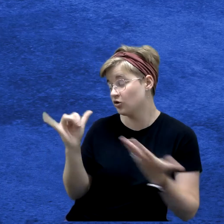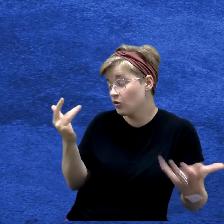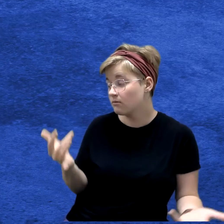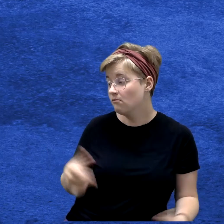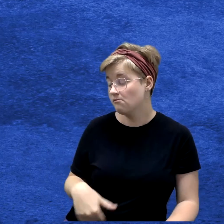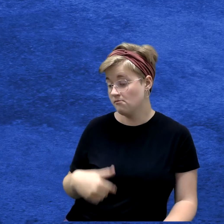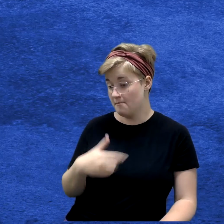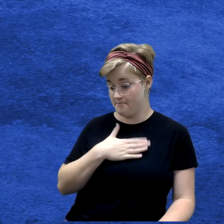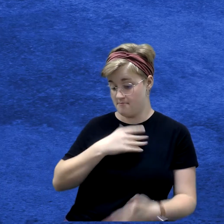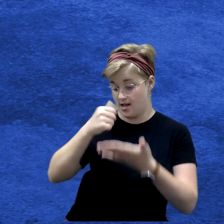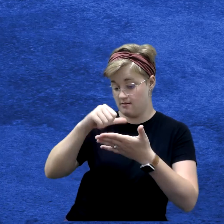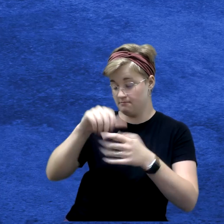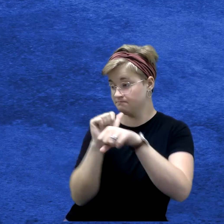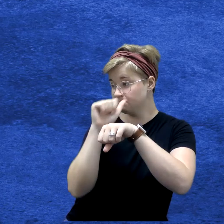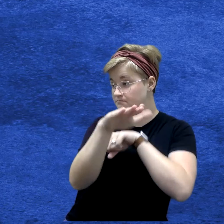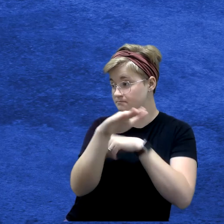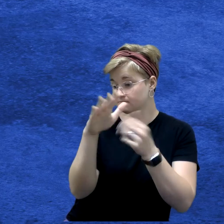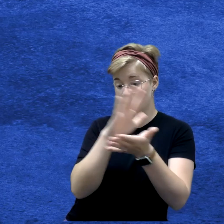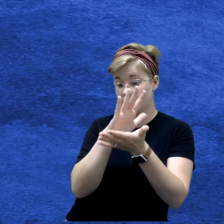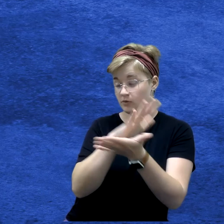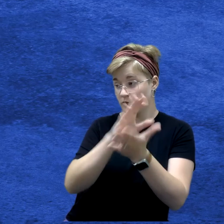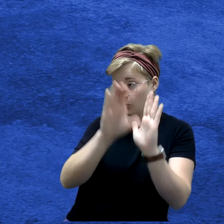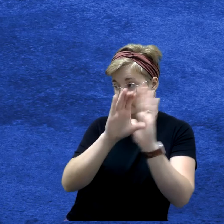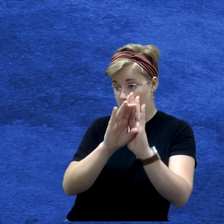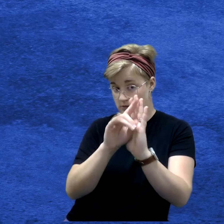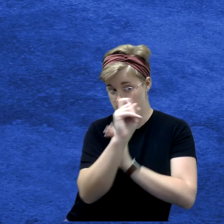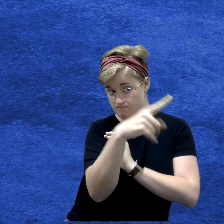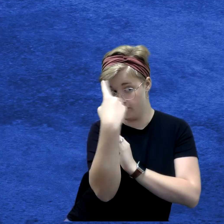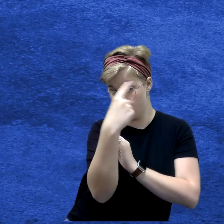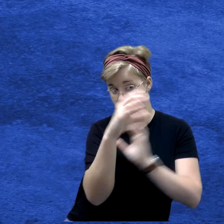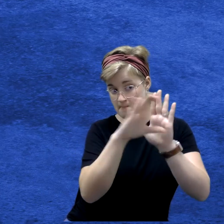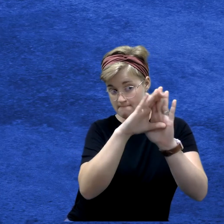“I sent him one of my school pictures and asked for one of him.